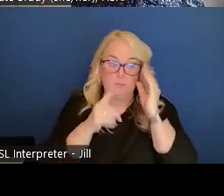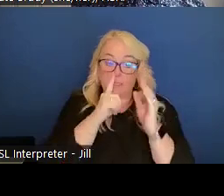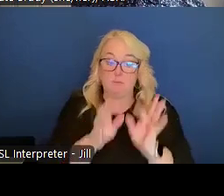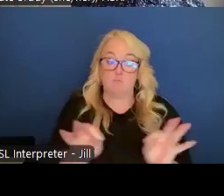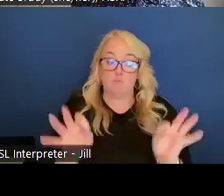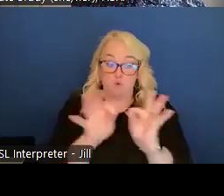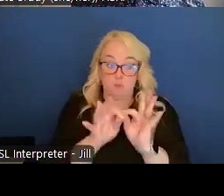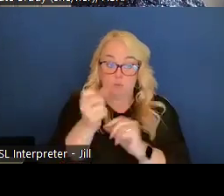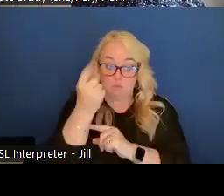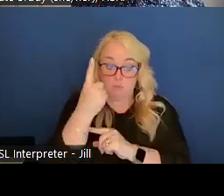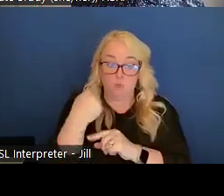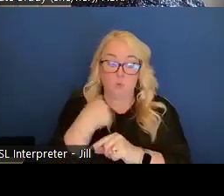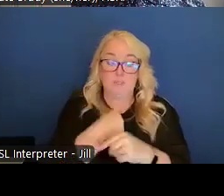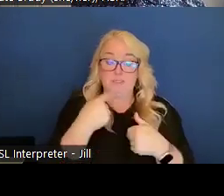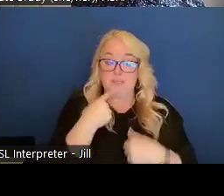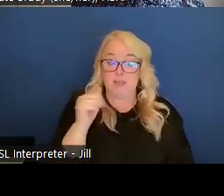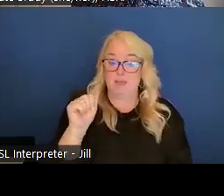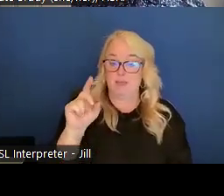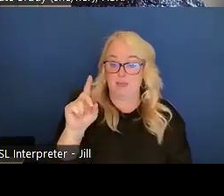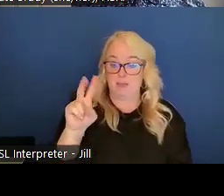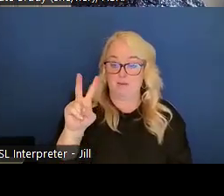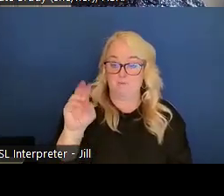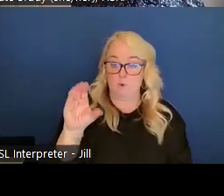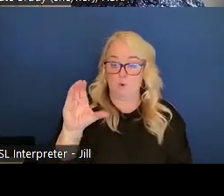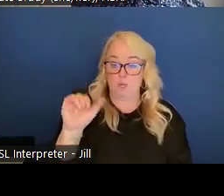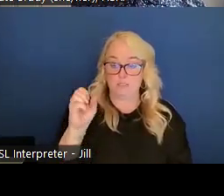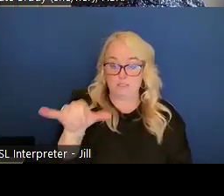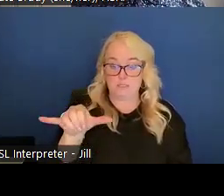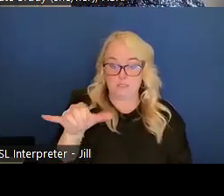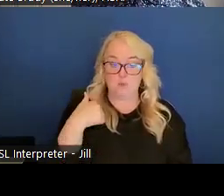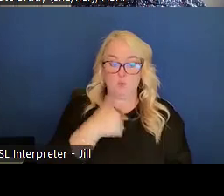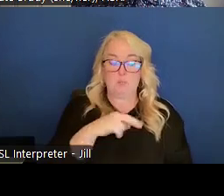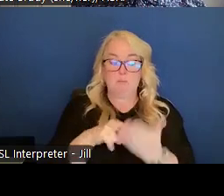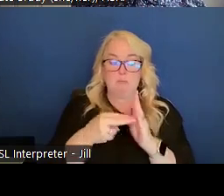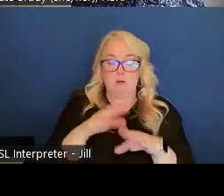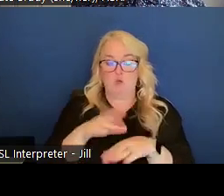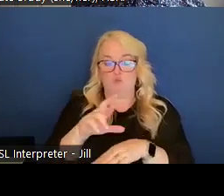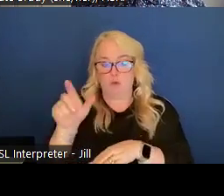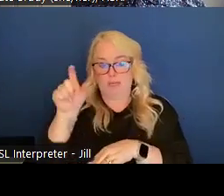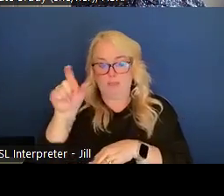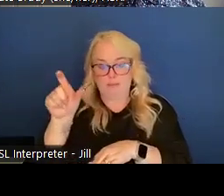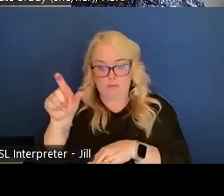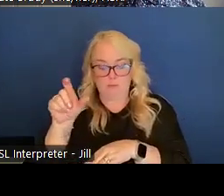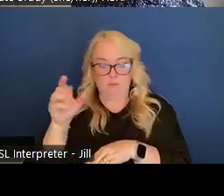that when we say "advocacy," we mean the "little blue" advocacy on the right [of the slide]. So those are activities like